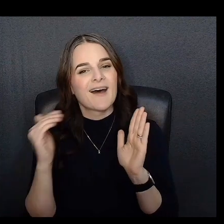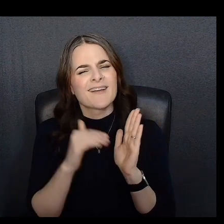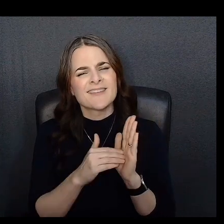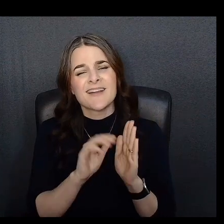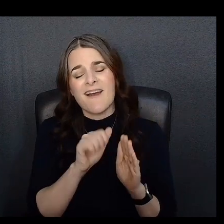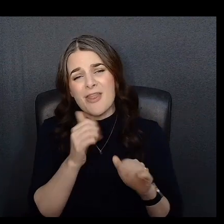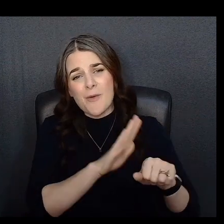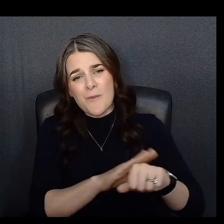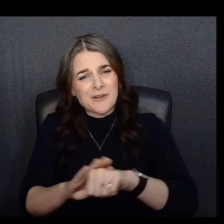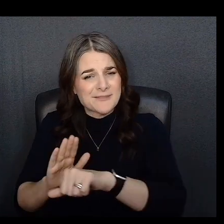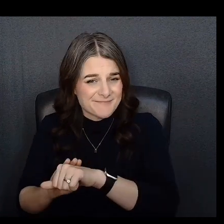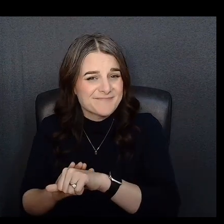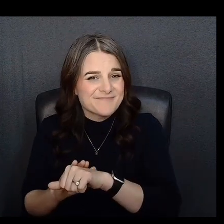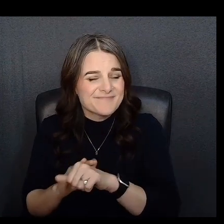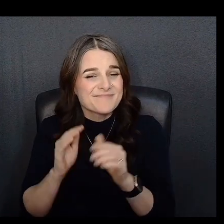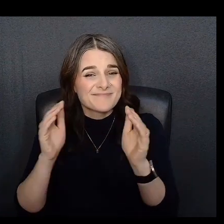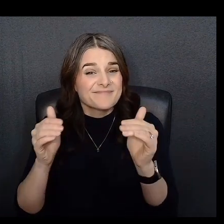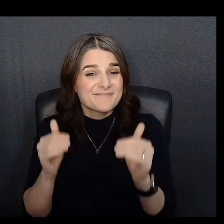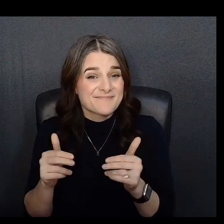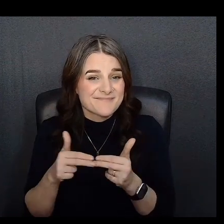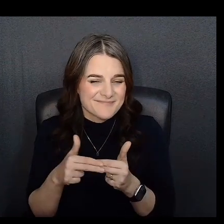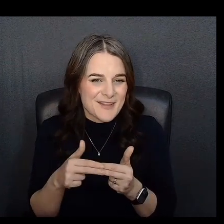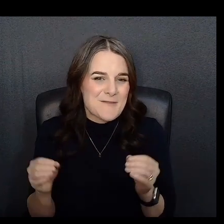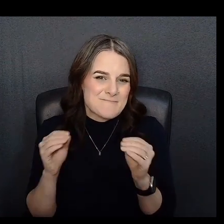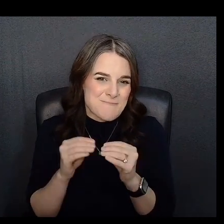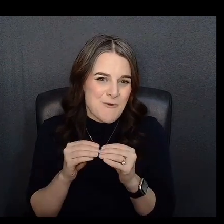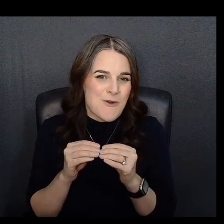the next few slides are going to contain more of that explicit language, and we're